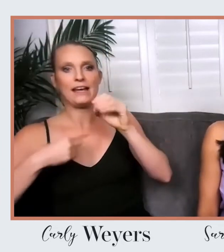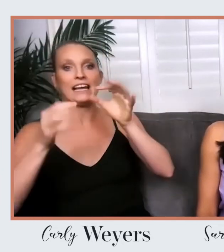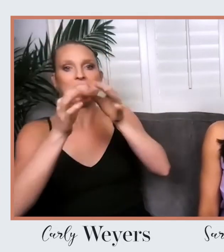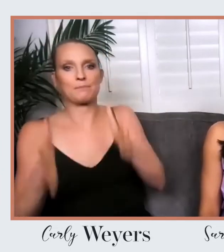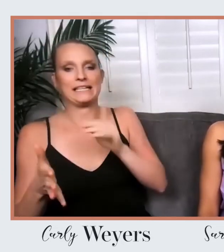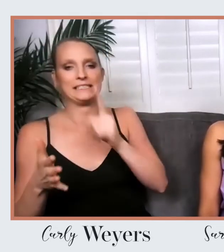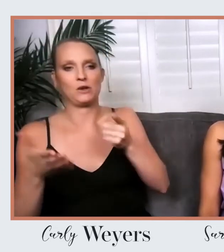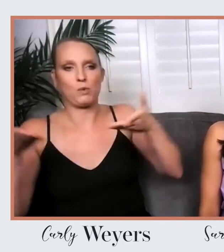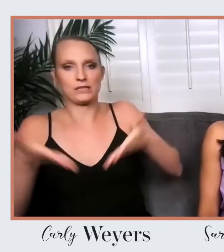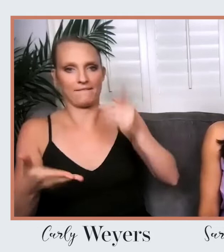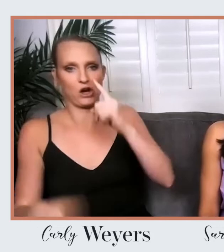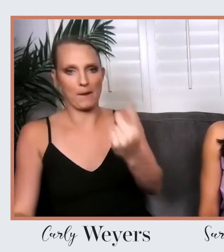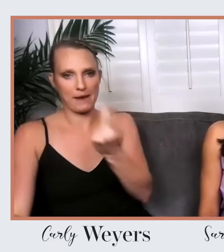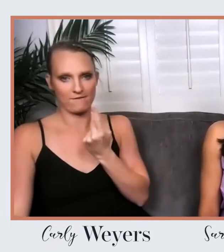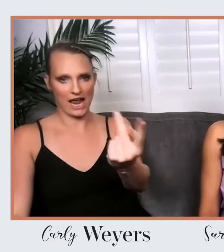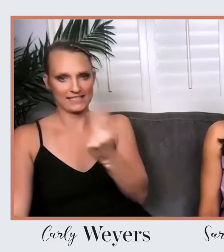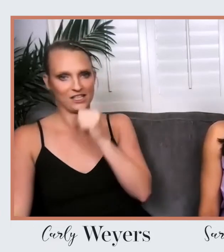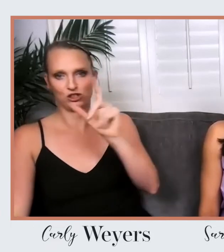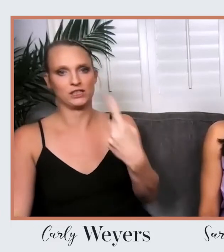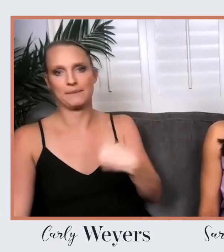So the interpreter is there for the both of us.